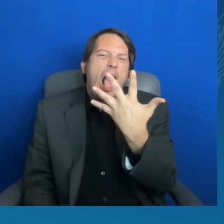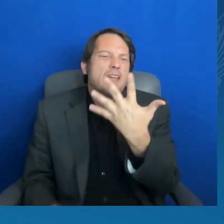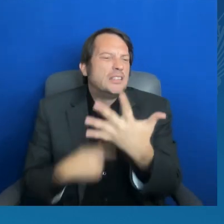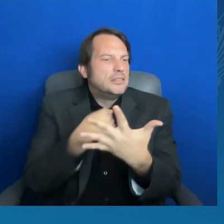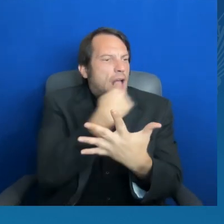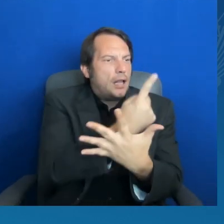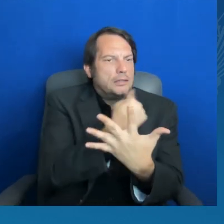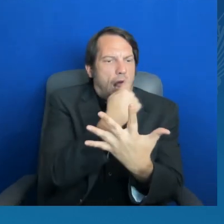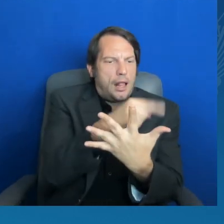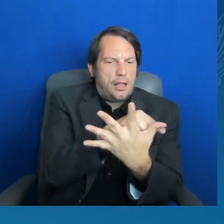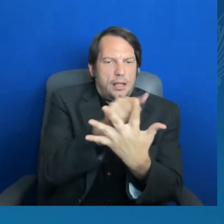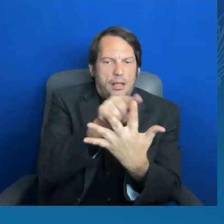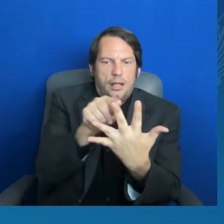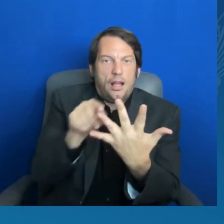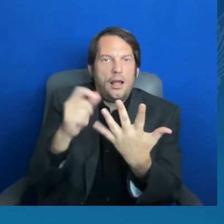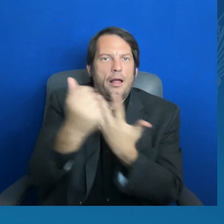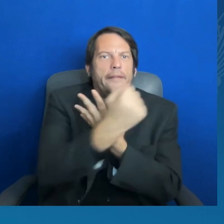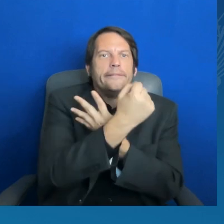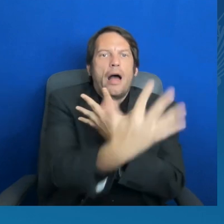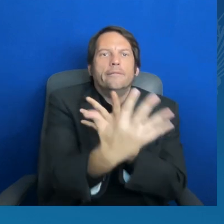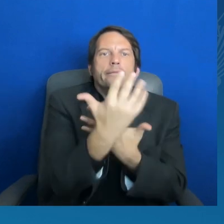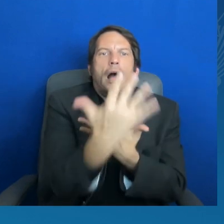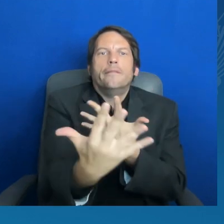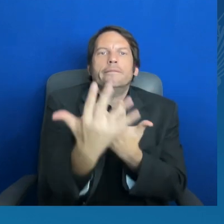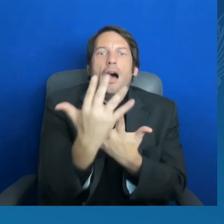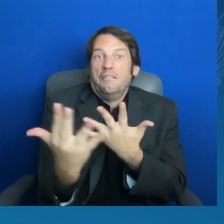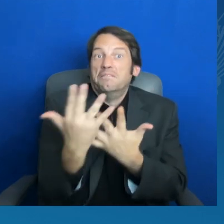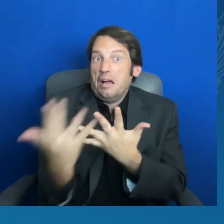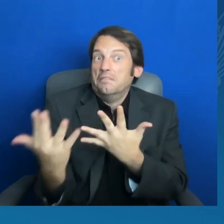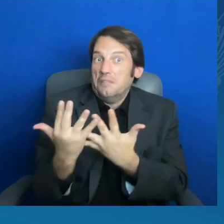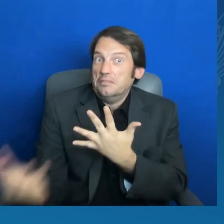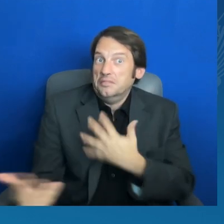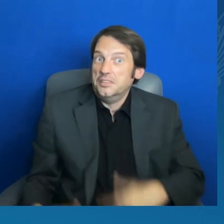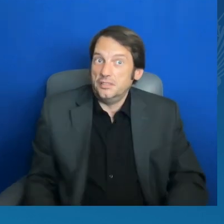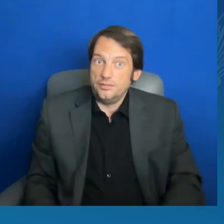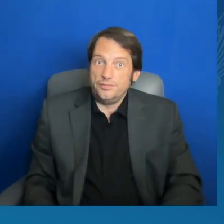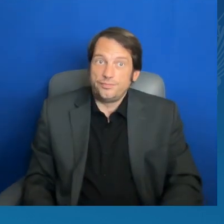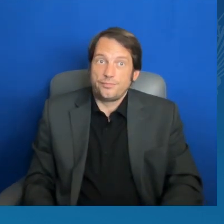I am acutely aware of the fact that gun violence